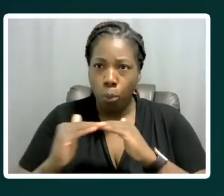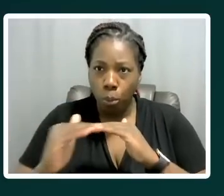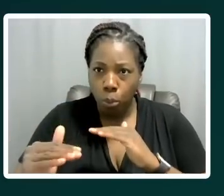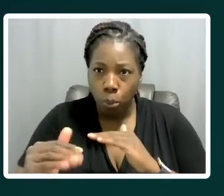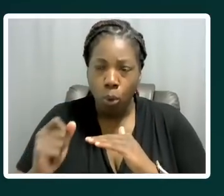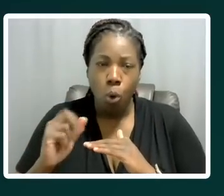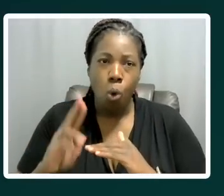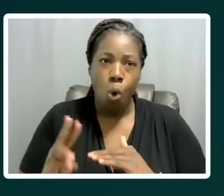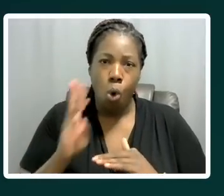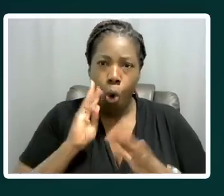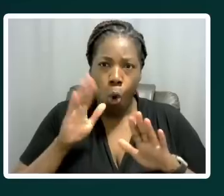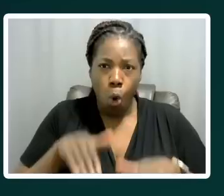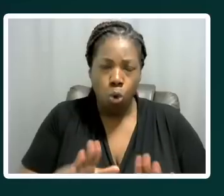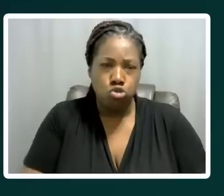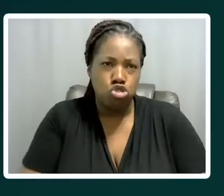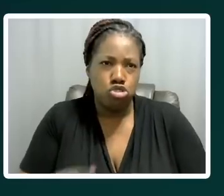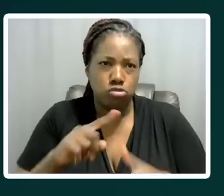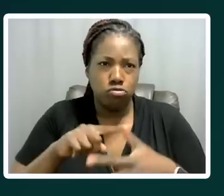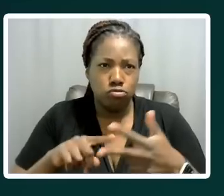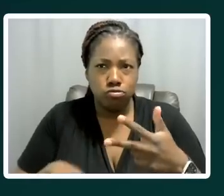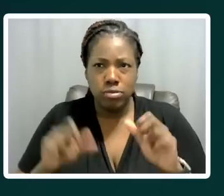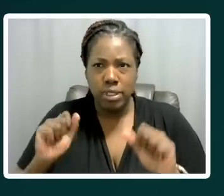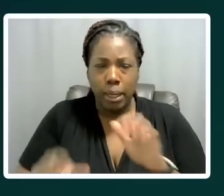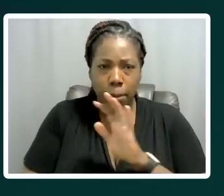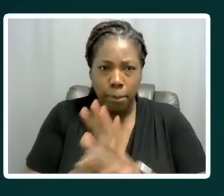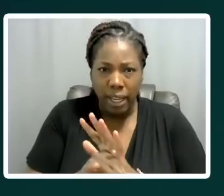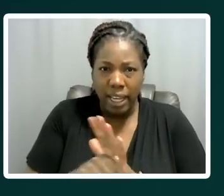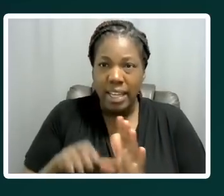But yeah, it didn't really convey exactly what it did until you press the button and, sort of,